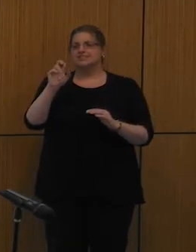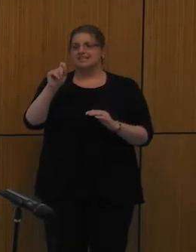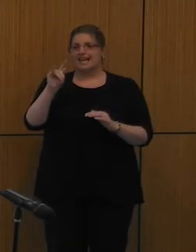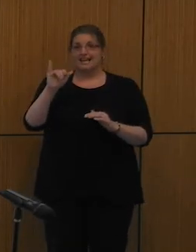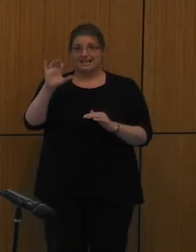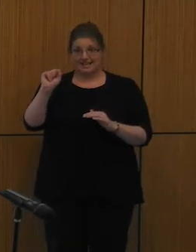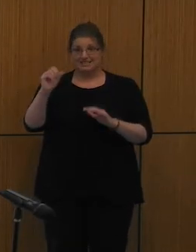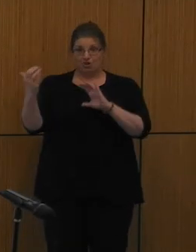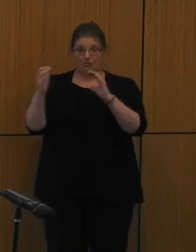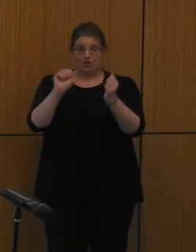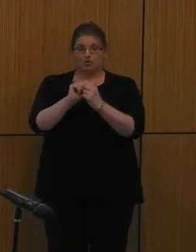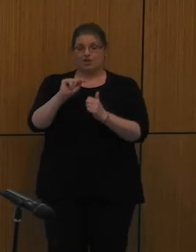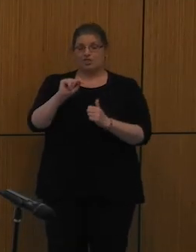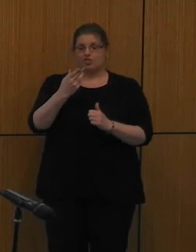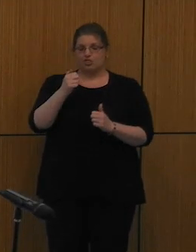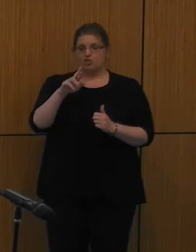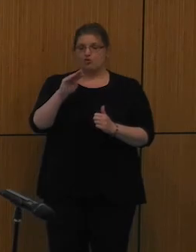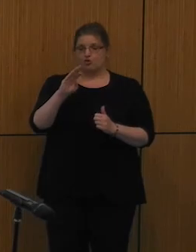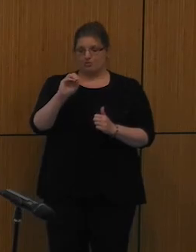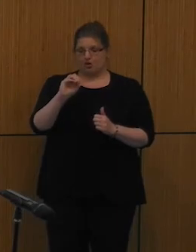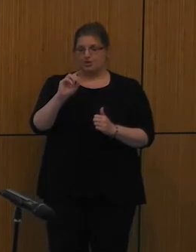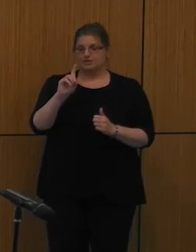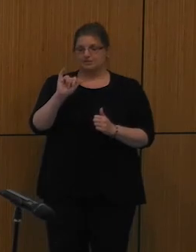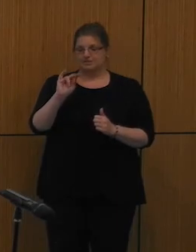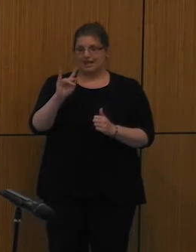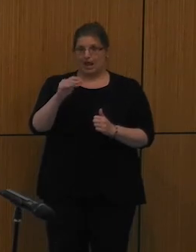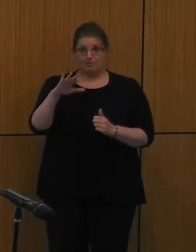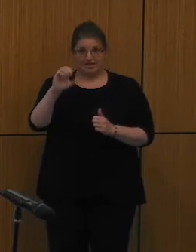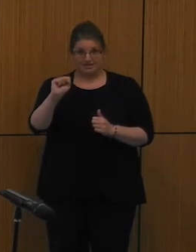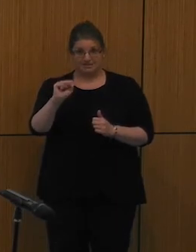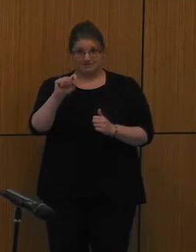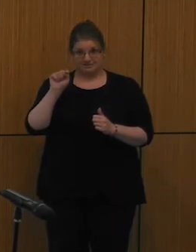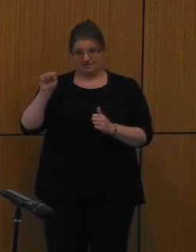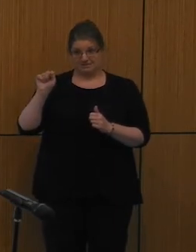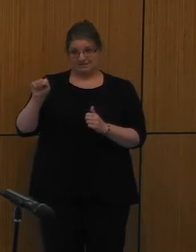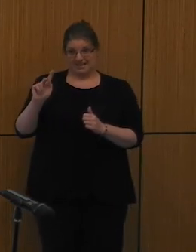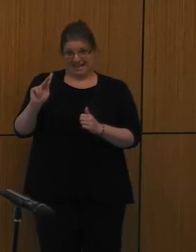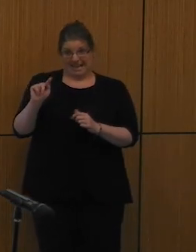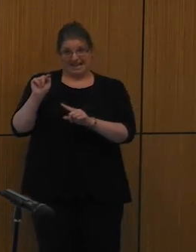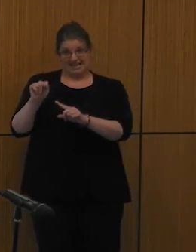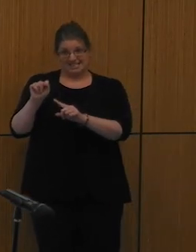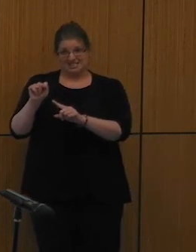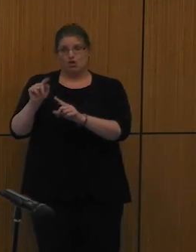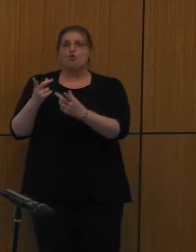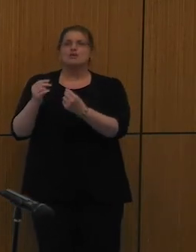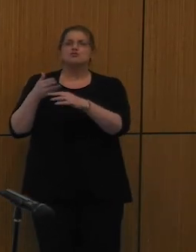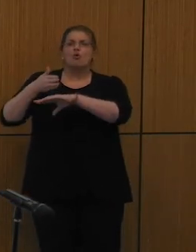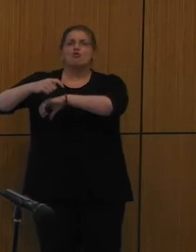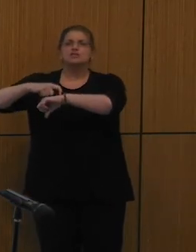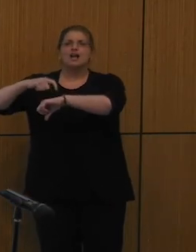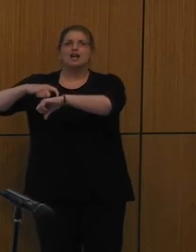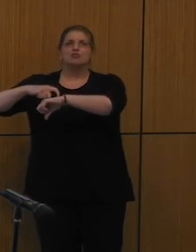So when we think of kinetics in this case we're asking what is it doing over time. And in this case it's unique kinetics.